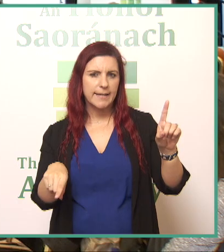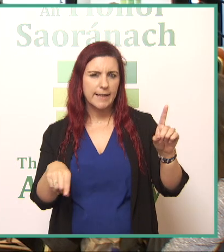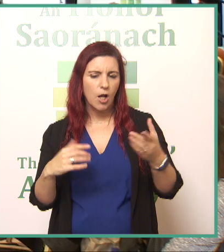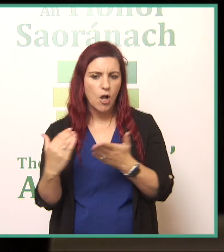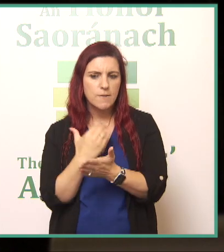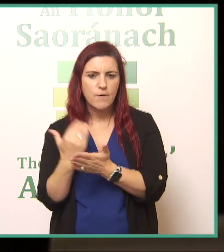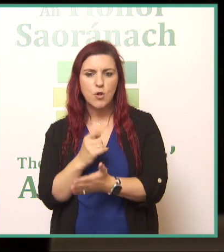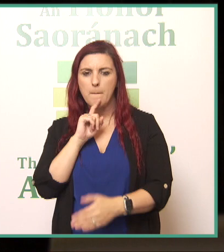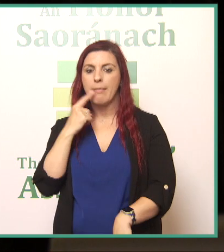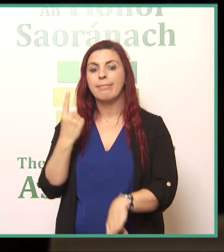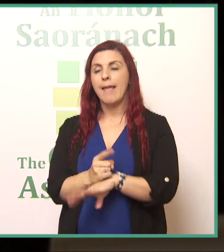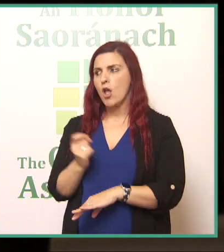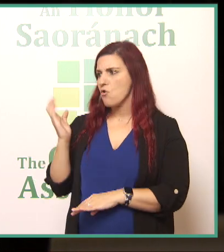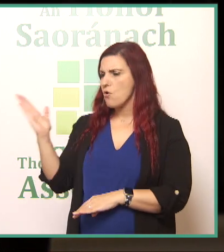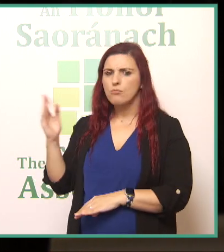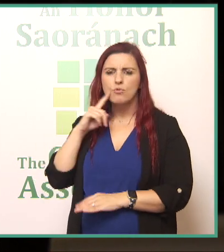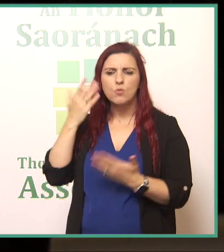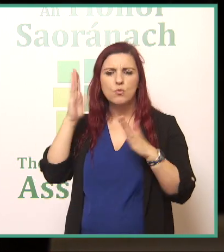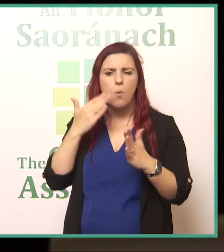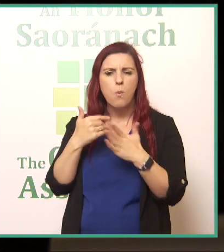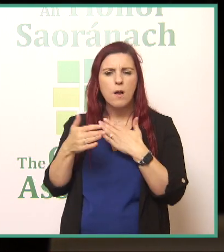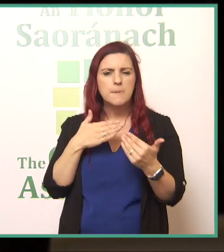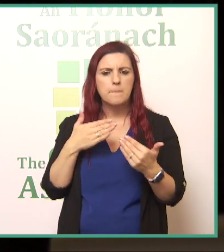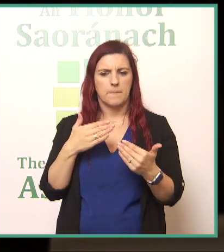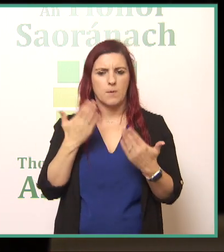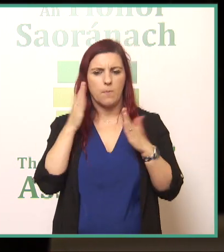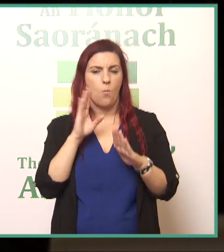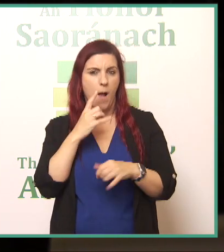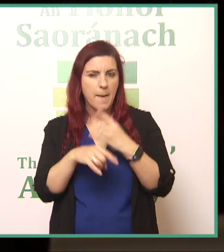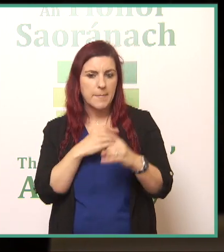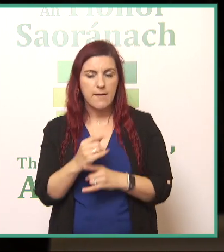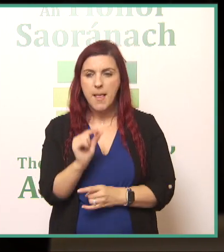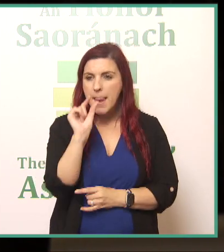as an illustration I suppose of what happens when we even include a little more diversity